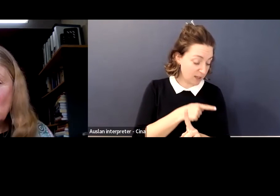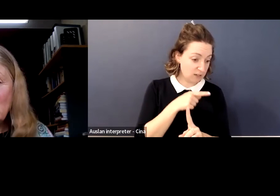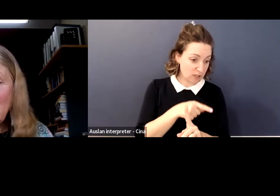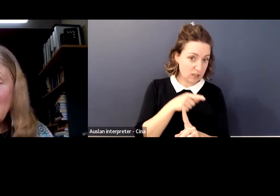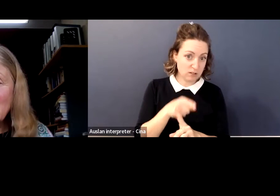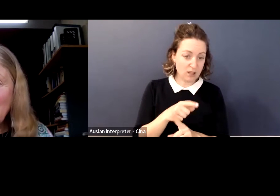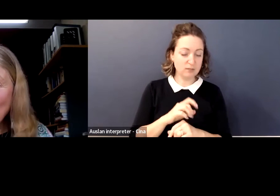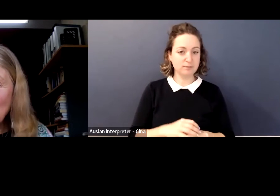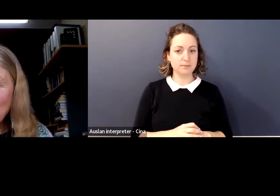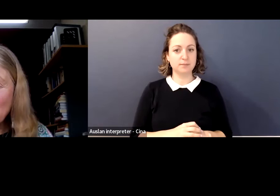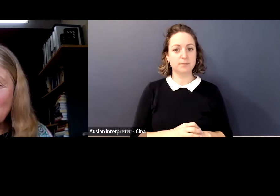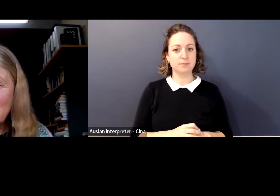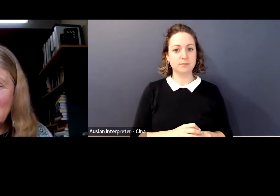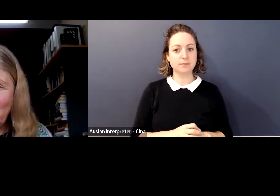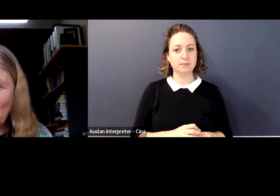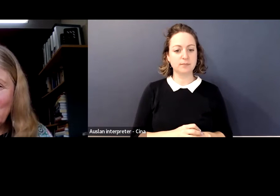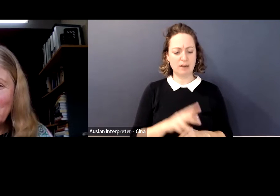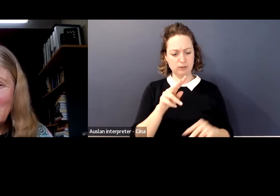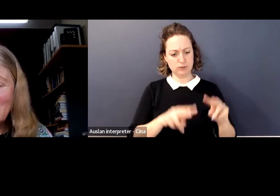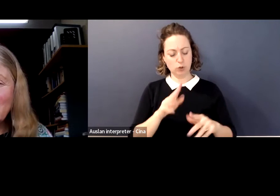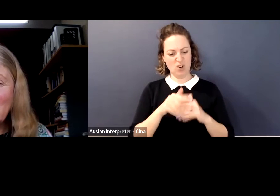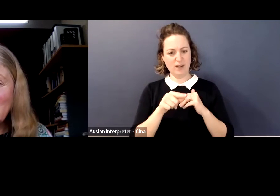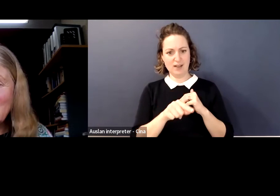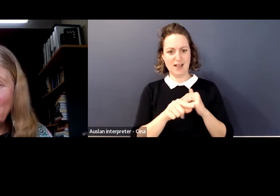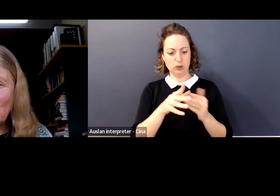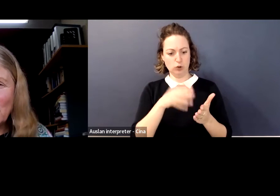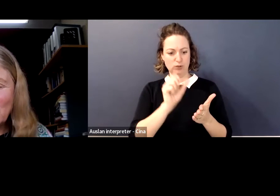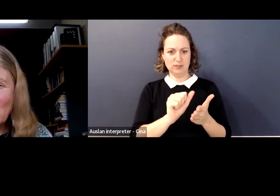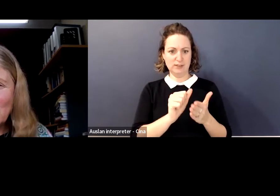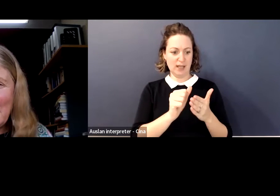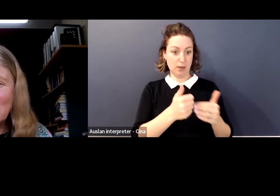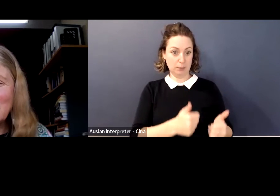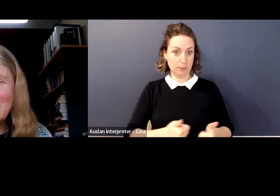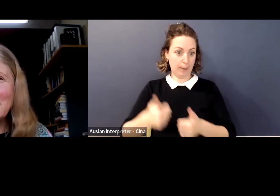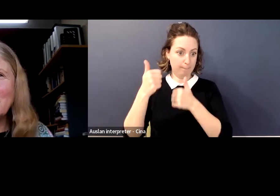Looking at how well the student does perform, it's very difficult not to actually... To